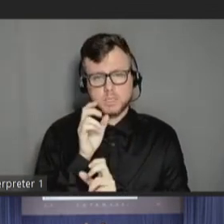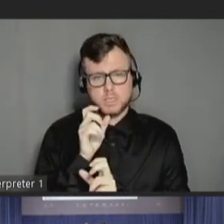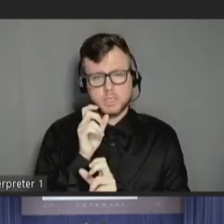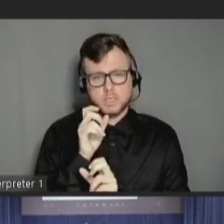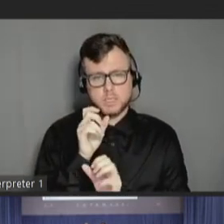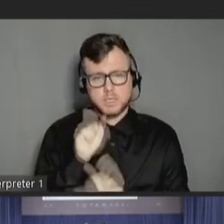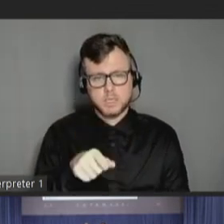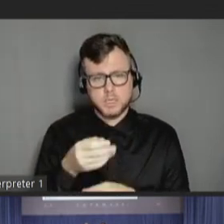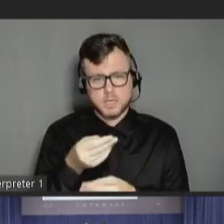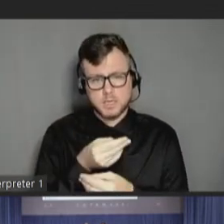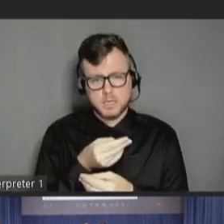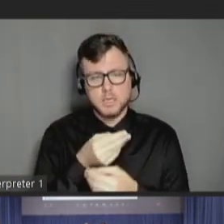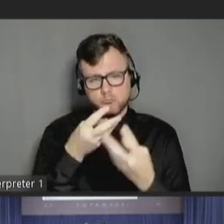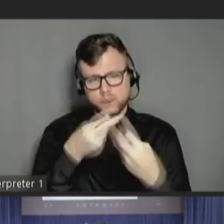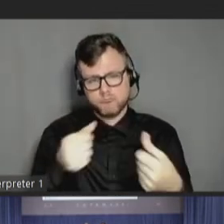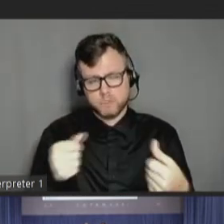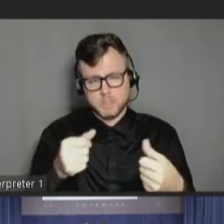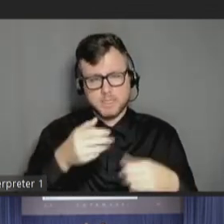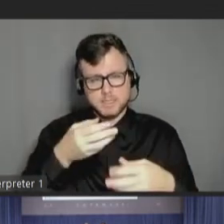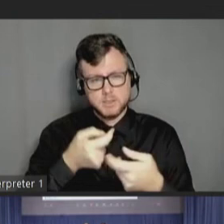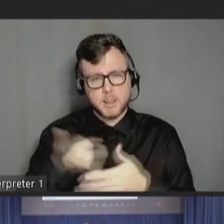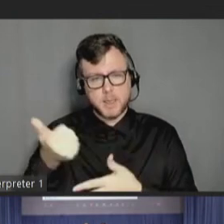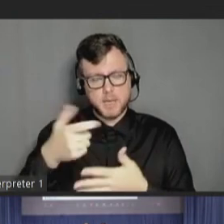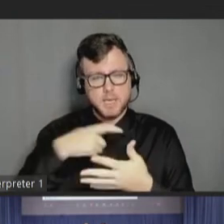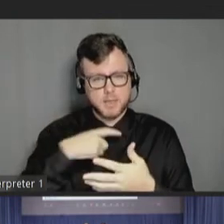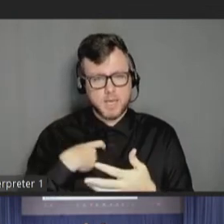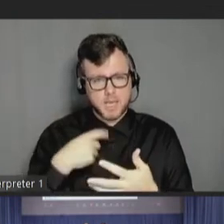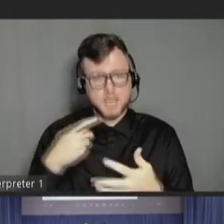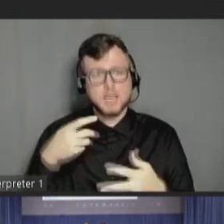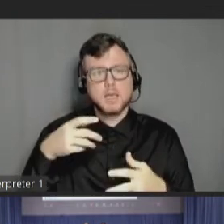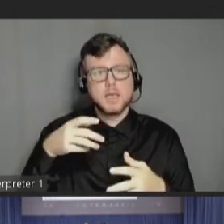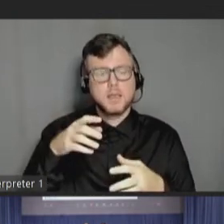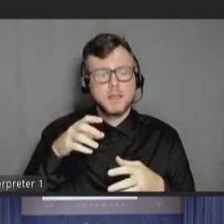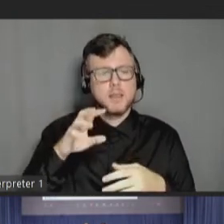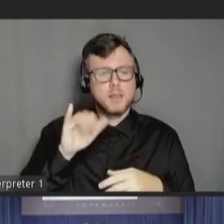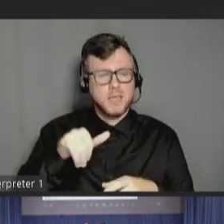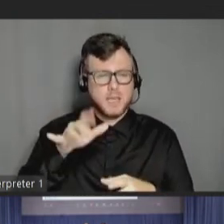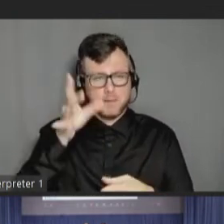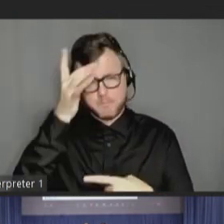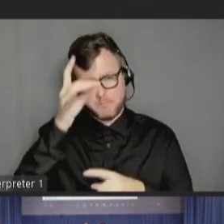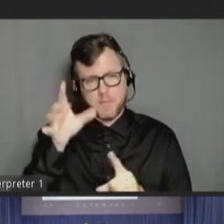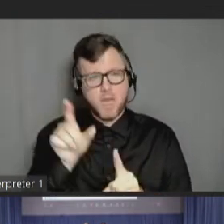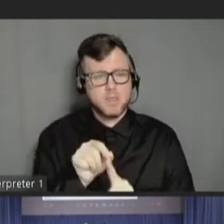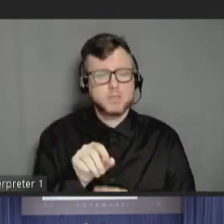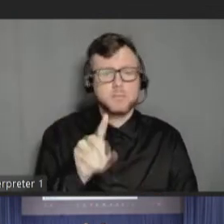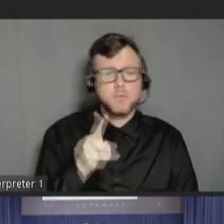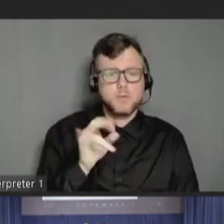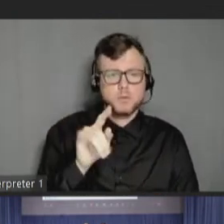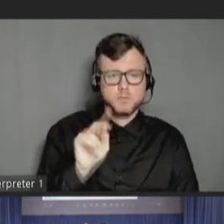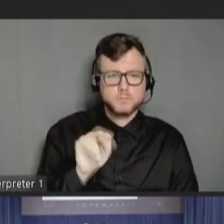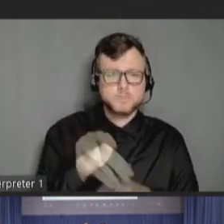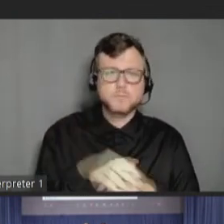of the pathogen. We're also pursuing viral-like particles. And finally,